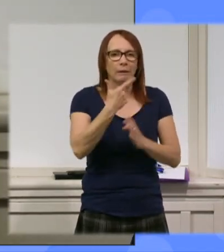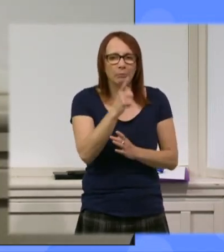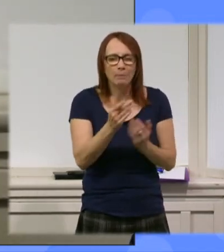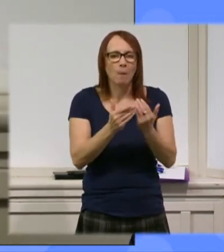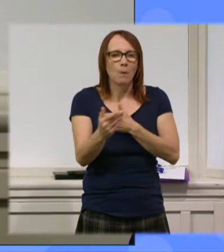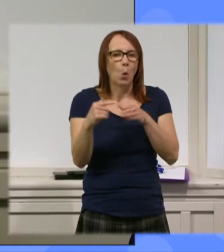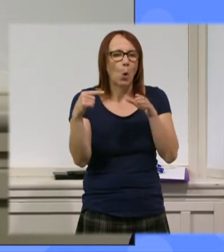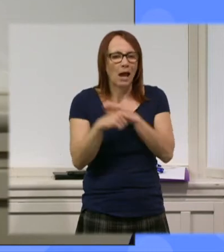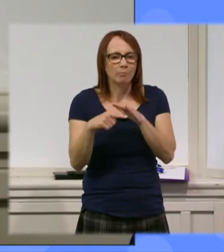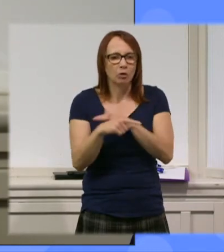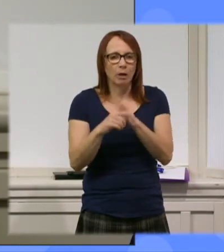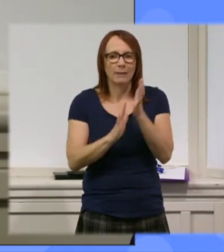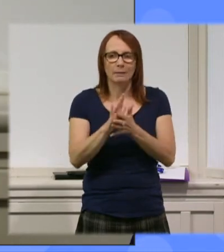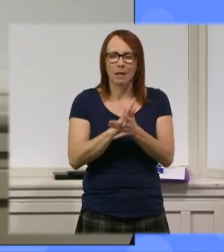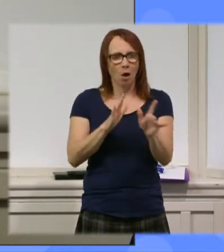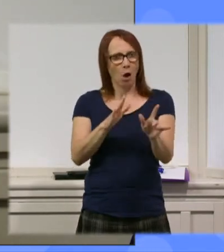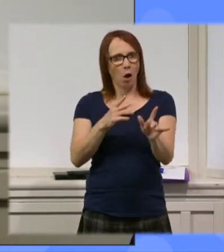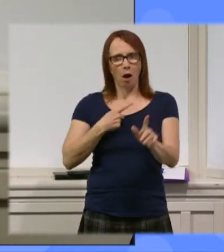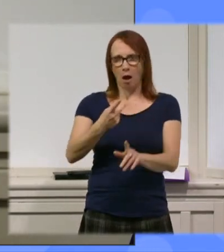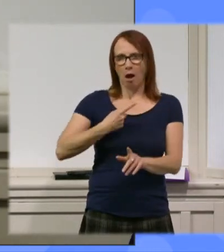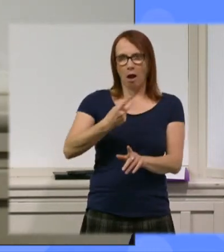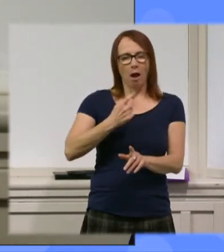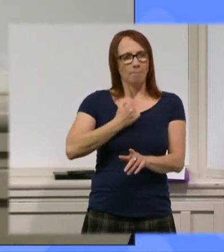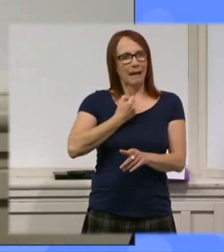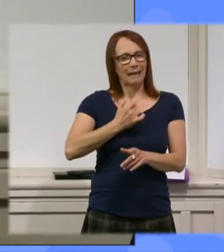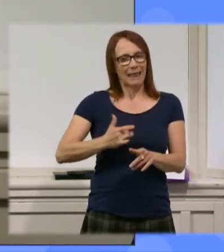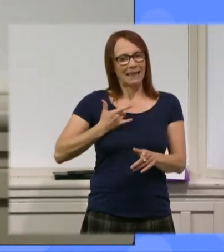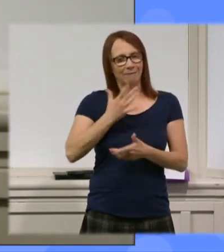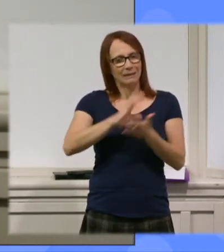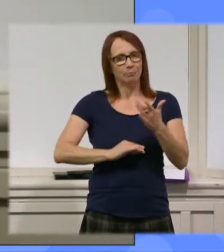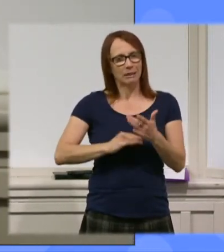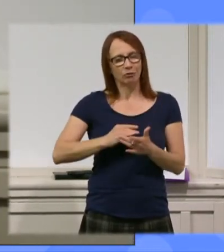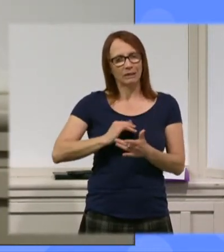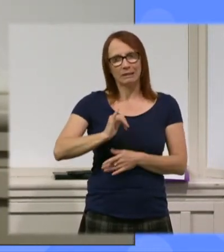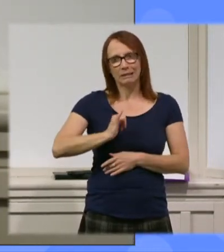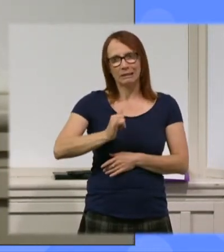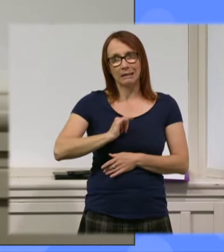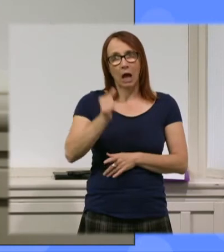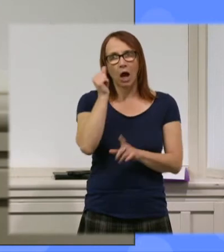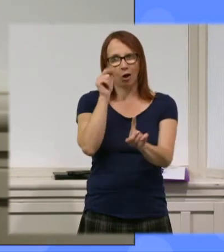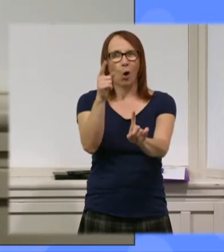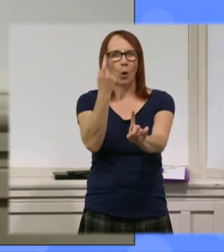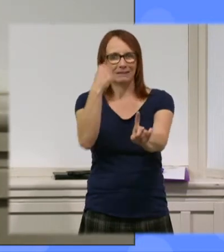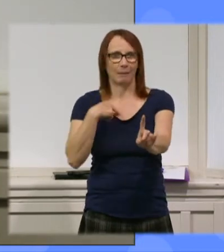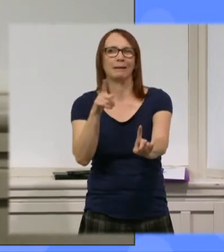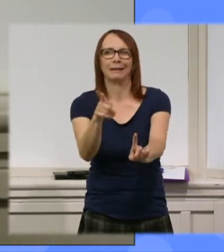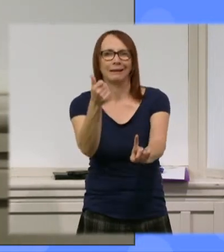people who look like us who share our life experience we instinctively know that they'll understand us better than people who come through a really